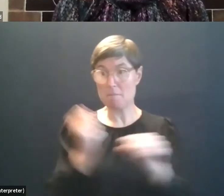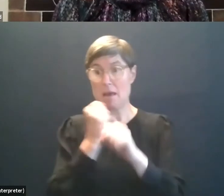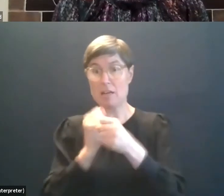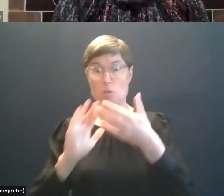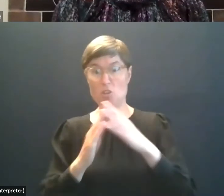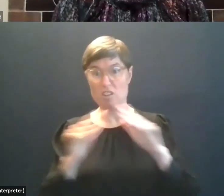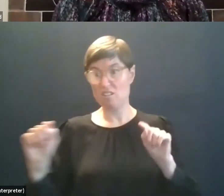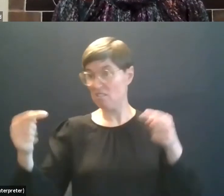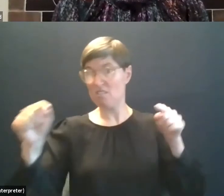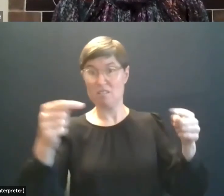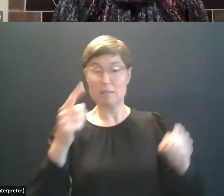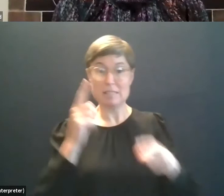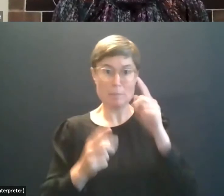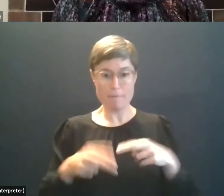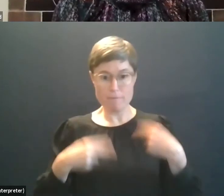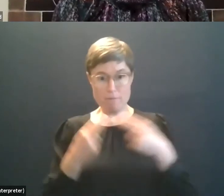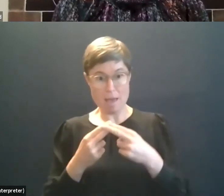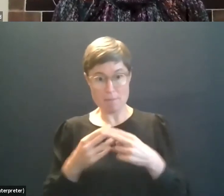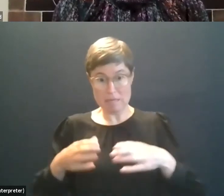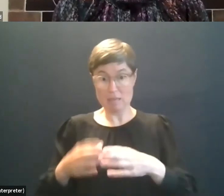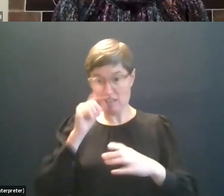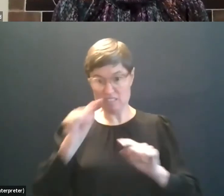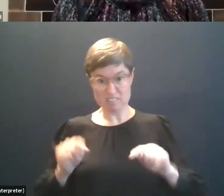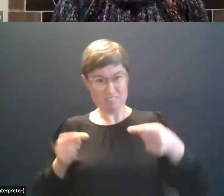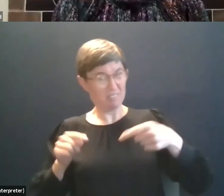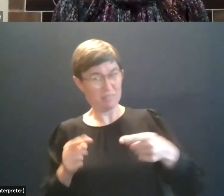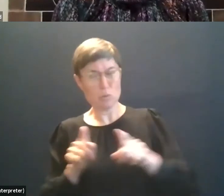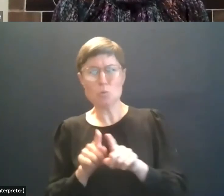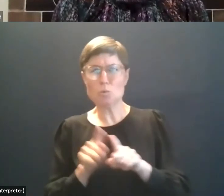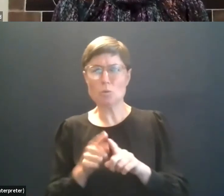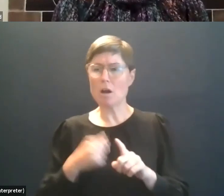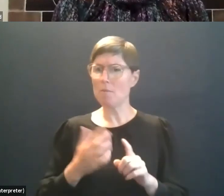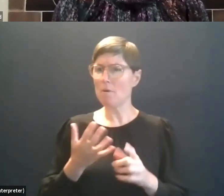within families, I'm interested to hear from both of you what we can do about this?